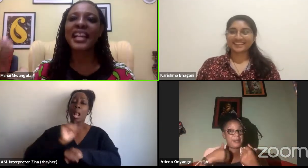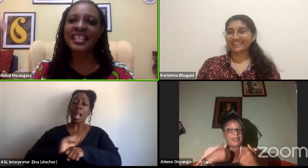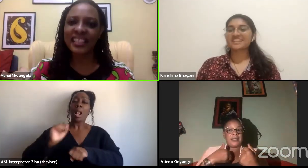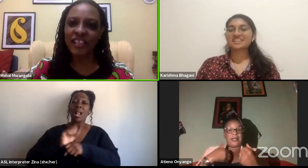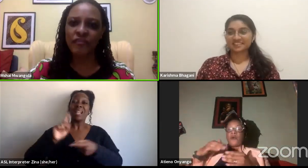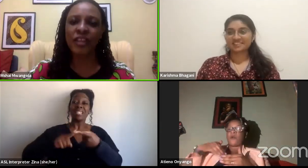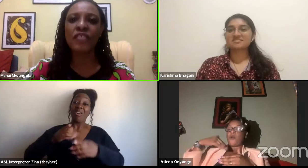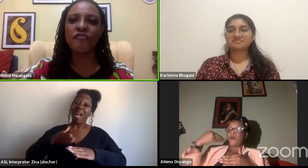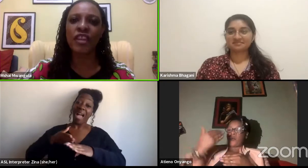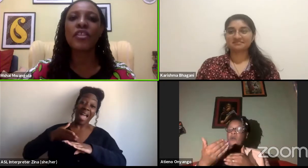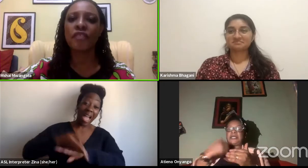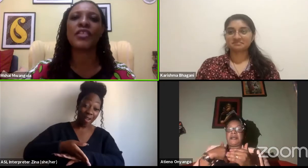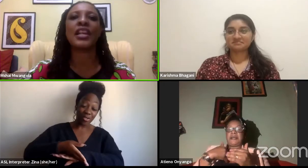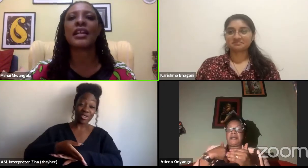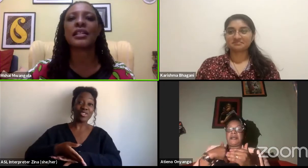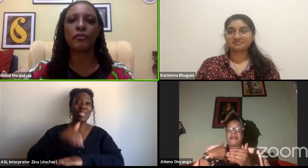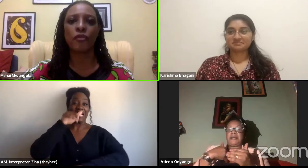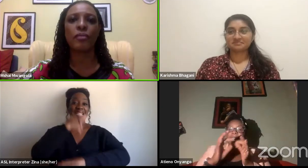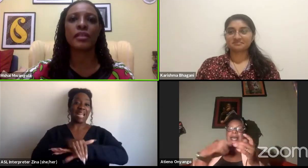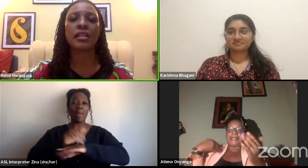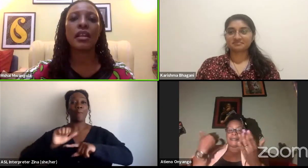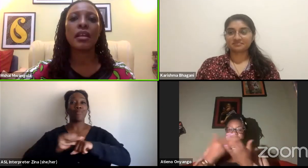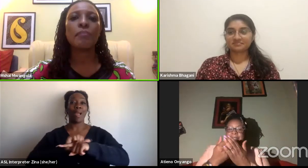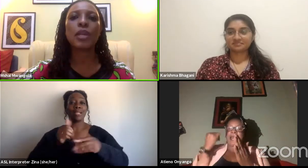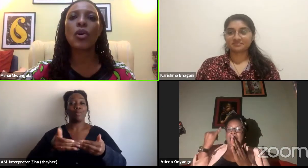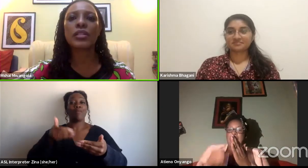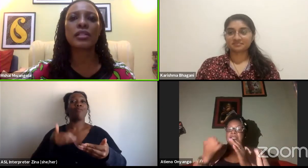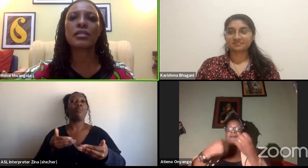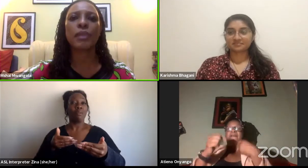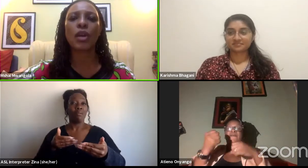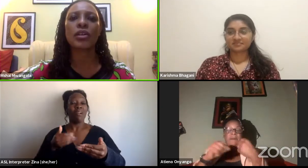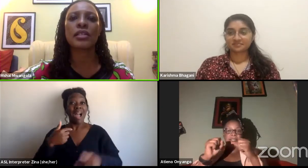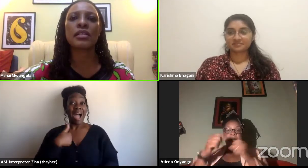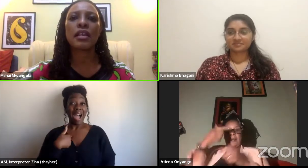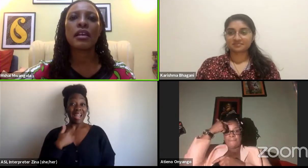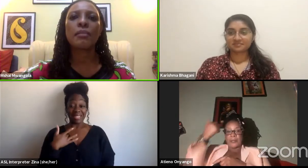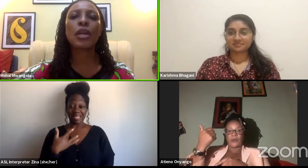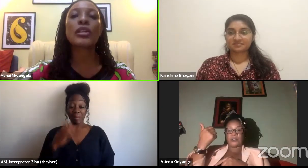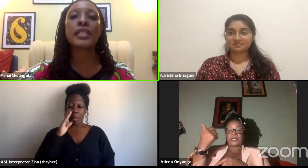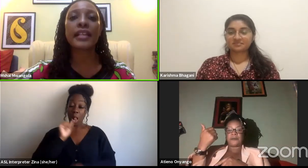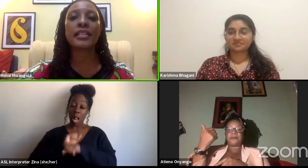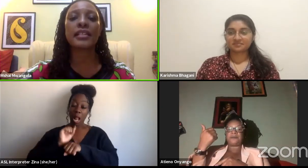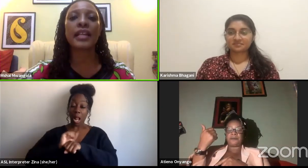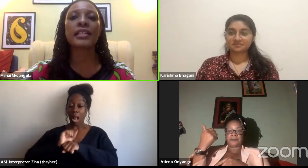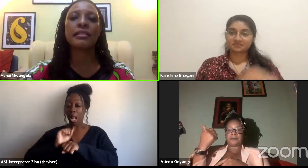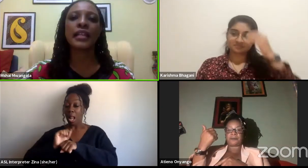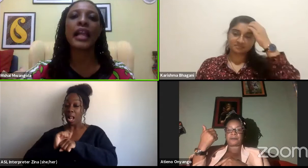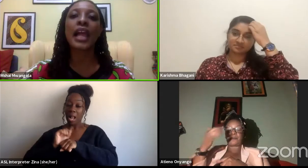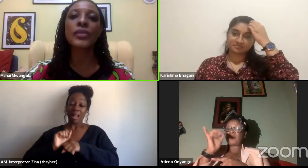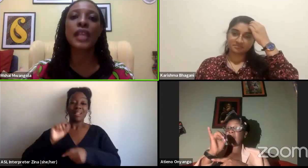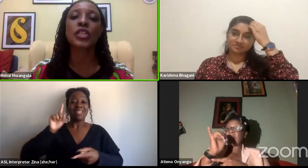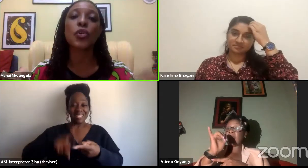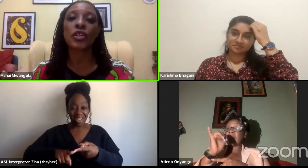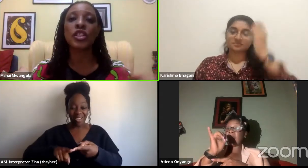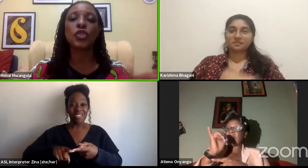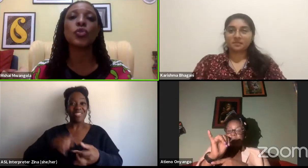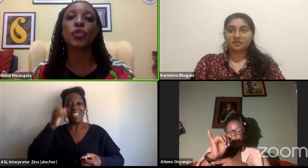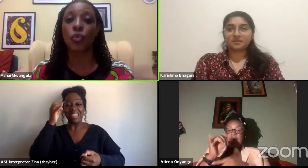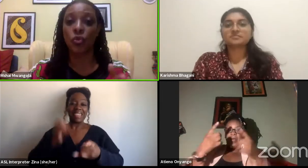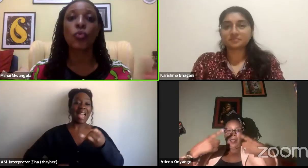until the very, very, very last performance because that then allows us to continue to grow as we do it.